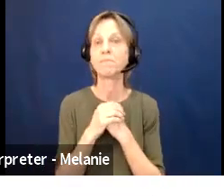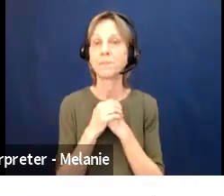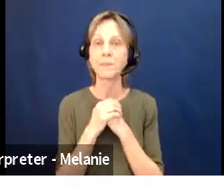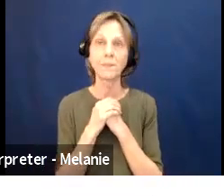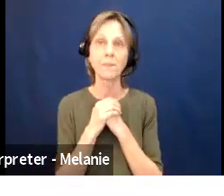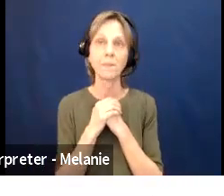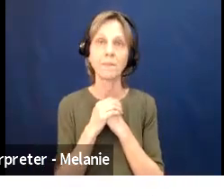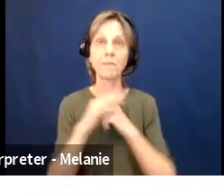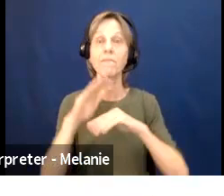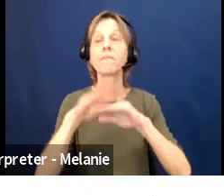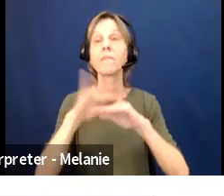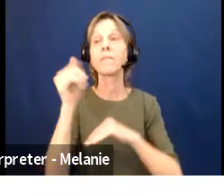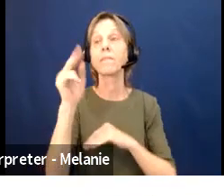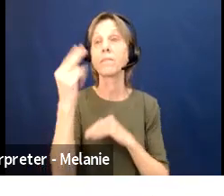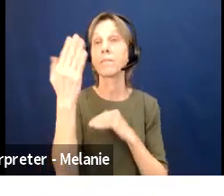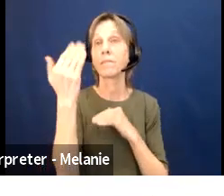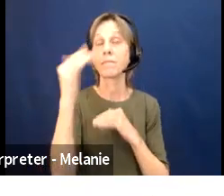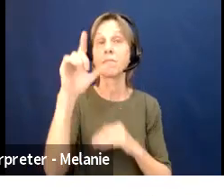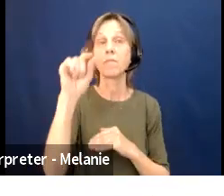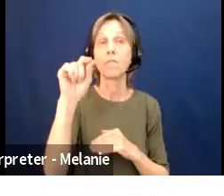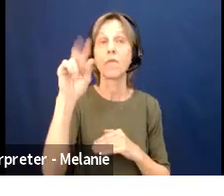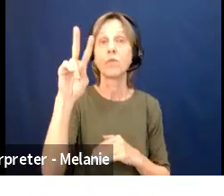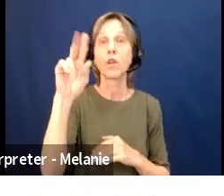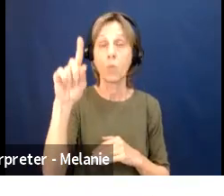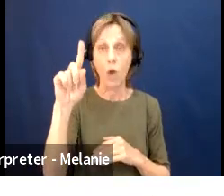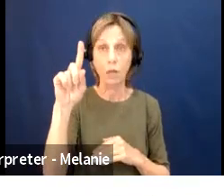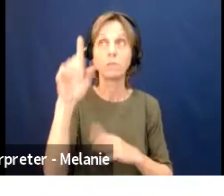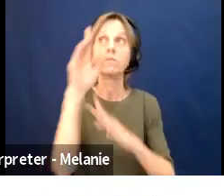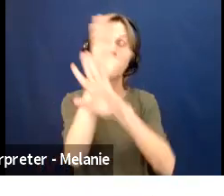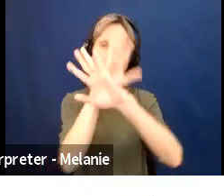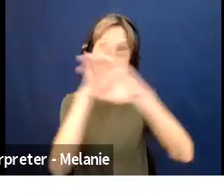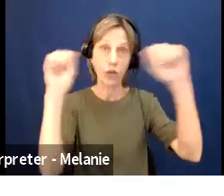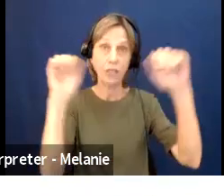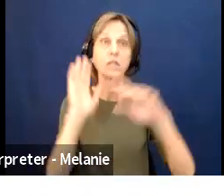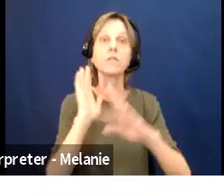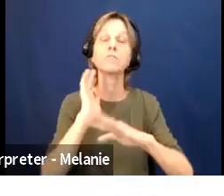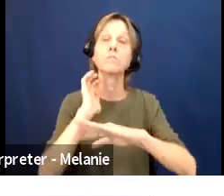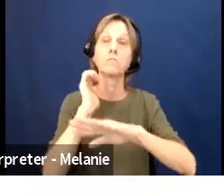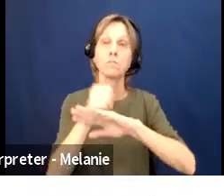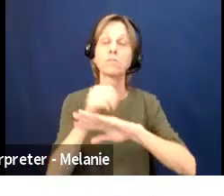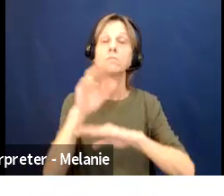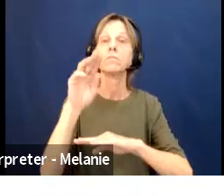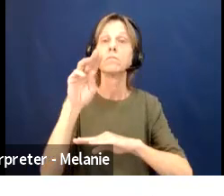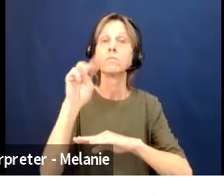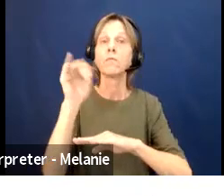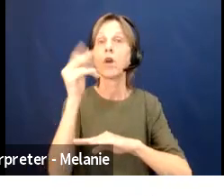on January 15 2021 the president set forth a major disaster declaration for Grand